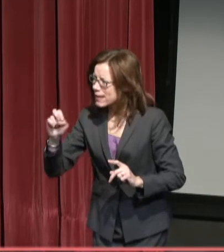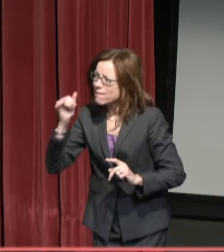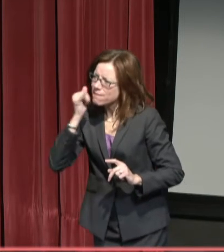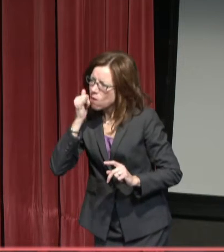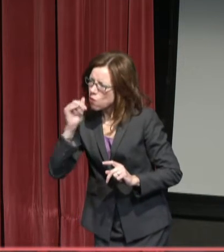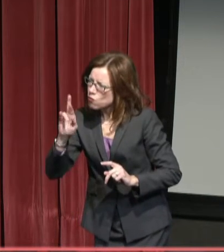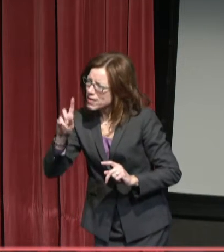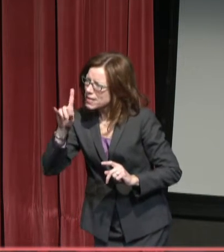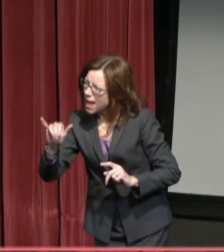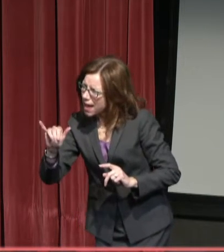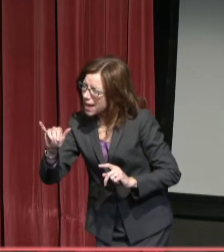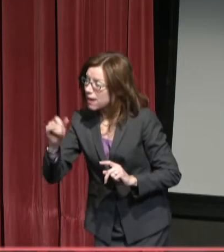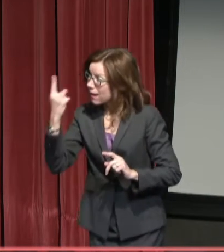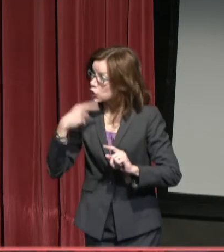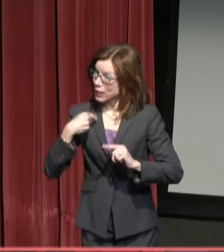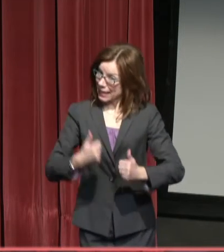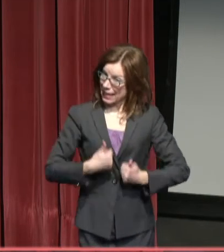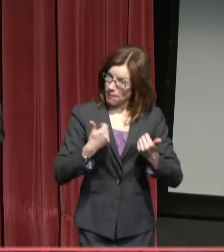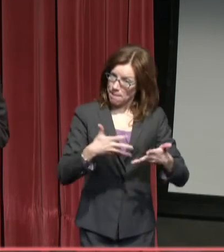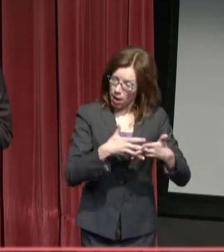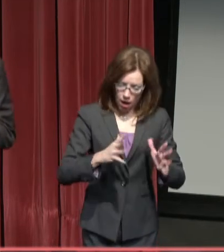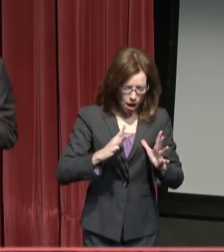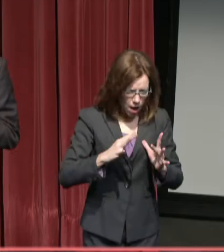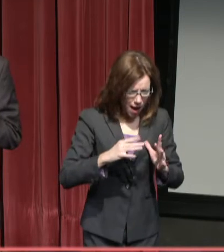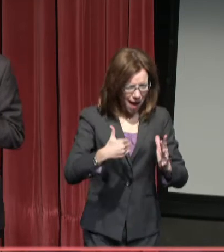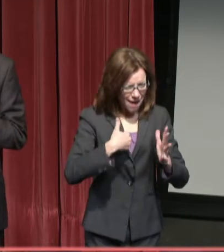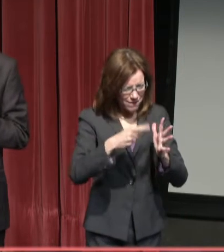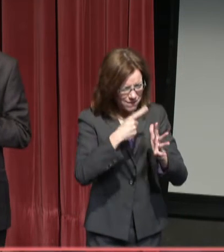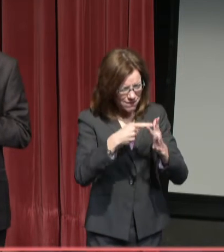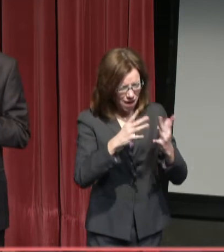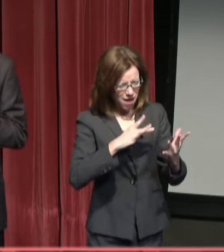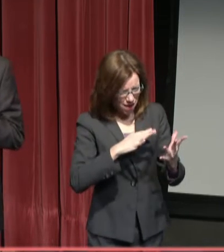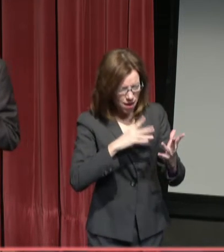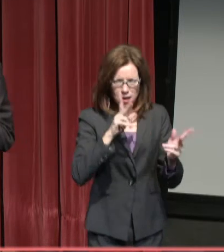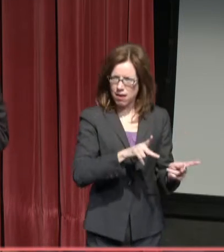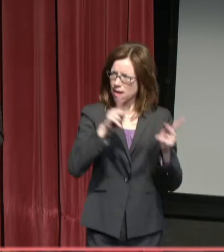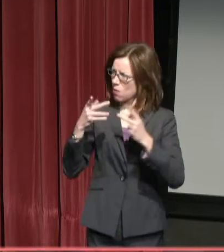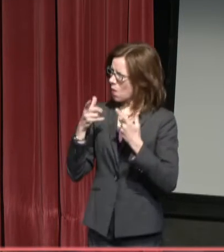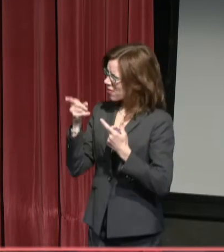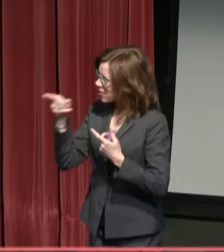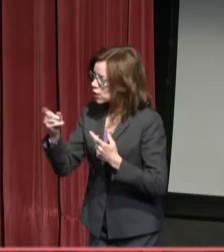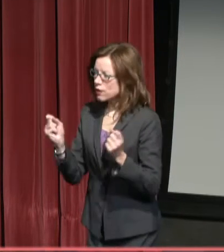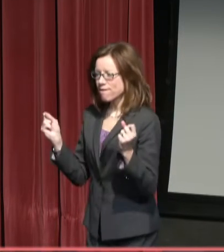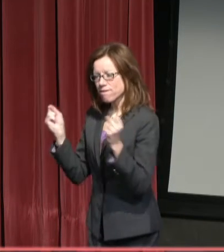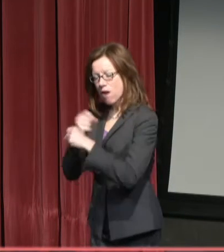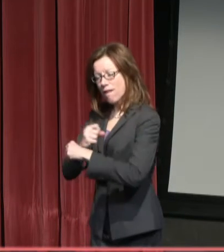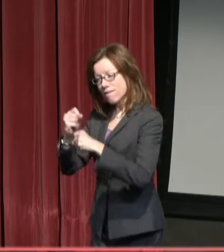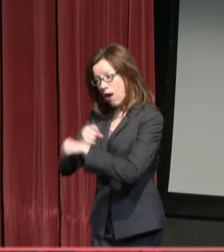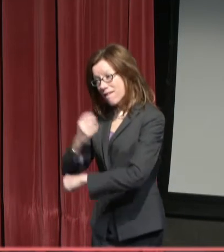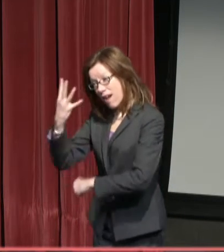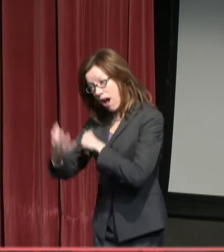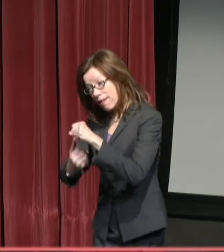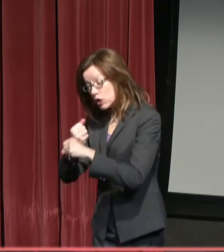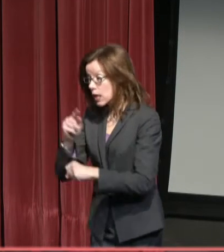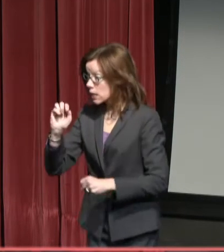She was inspired by having lived in the US for a couple of years and seeing how you have it here and she fought Telecom, which in New Zealand is the largest company,